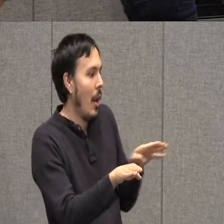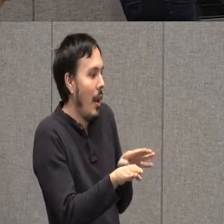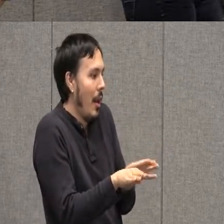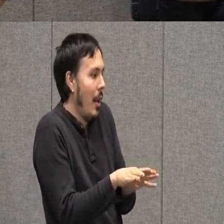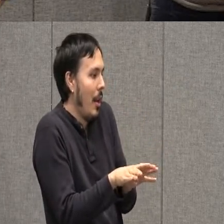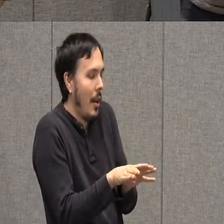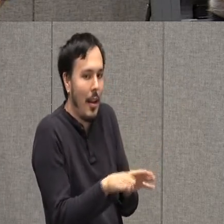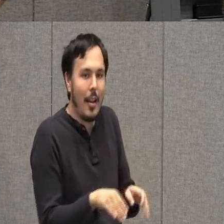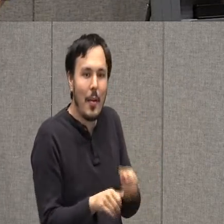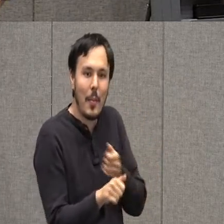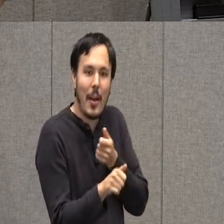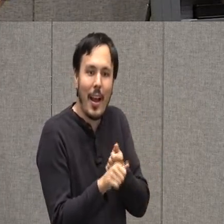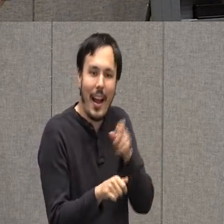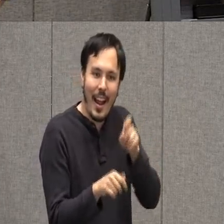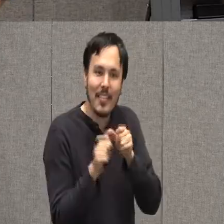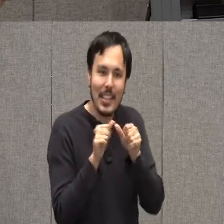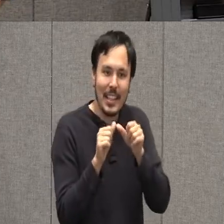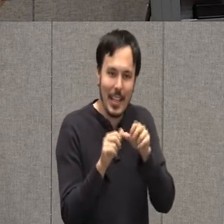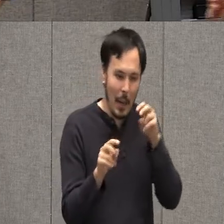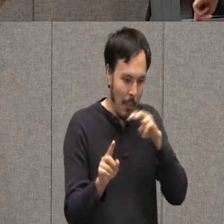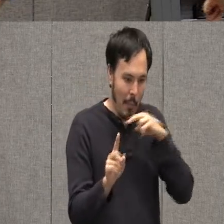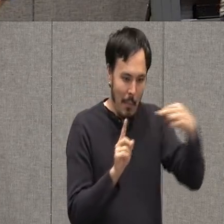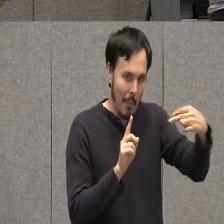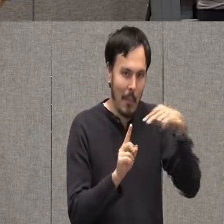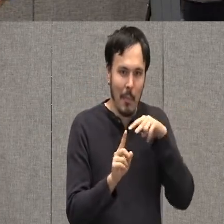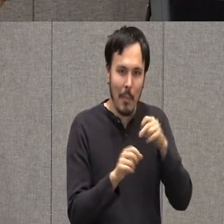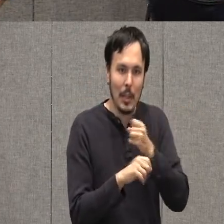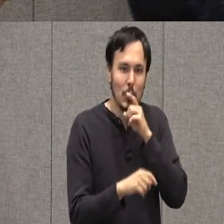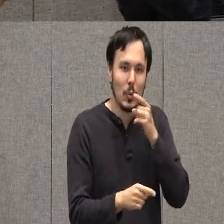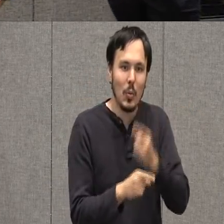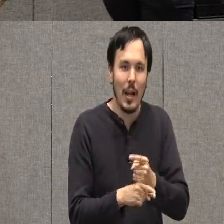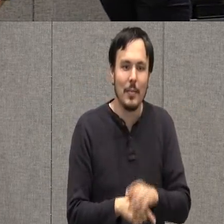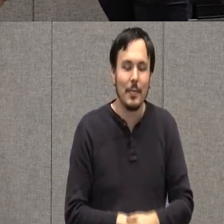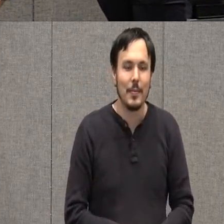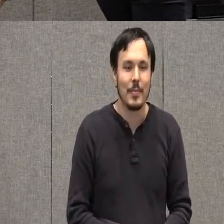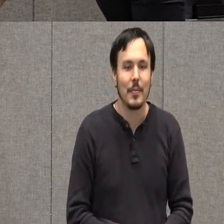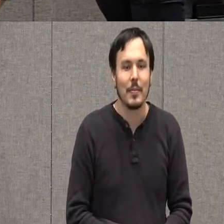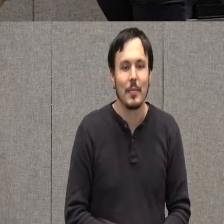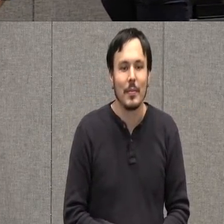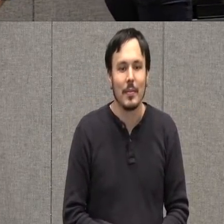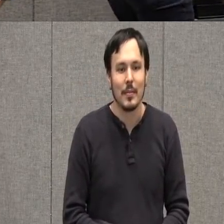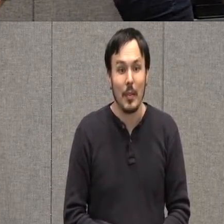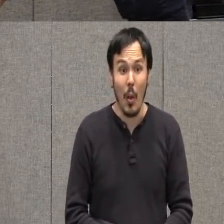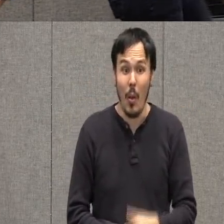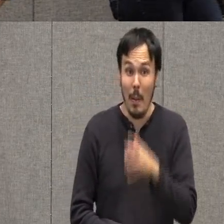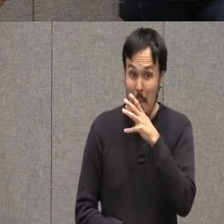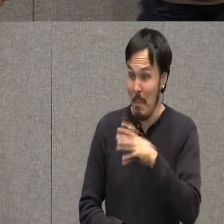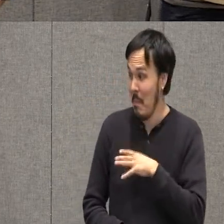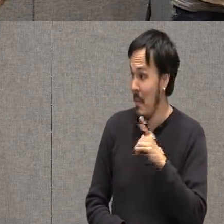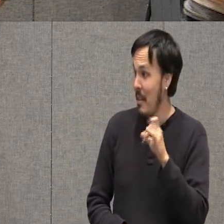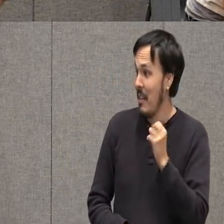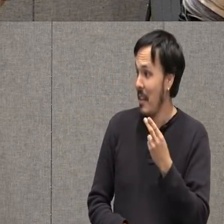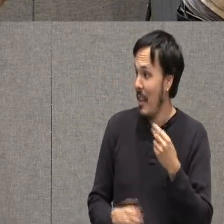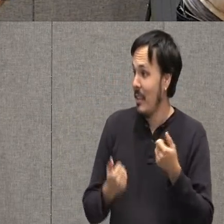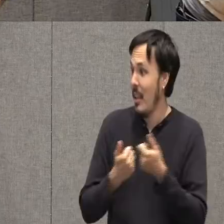Oh, it's kinda tricky 'cause I have to keep moving around. Let's see. Oh! Ms. Ley, you gave us a hard one. I thought the legs might be hard